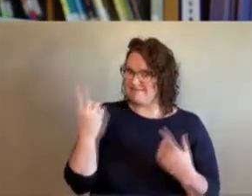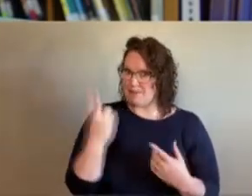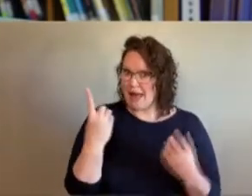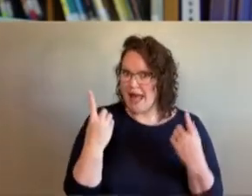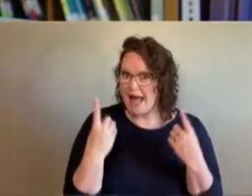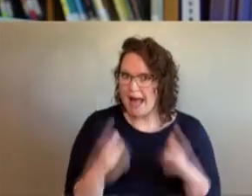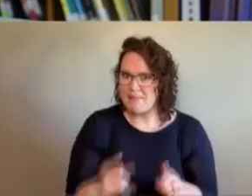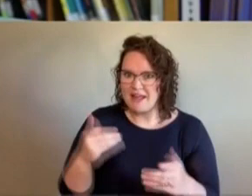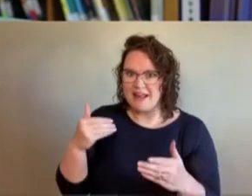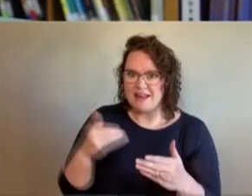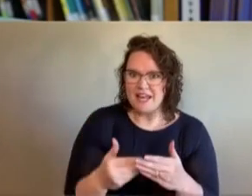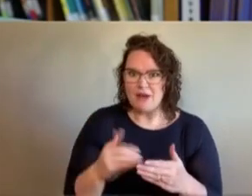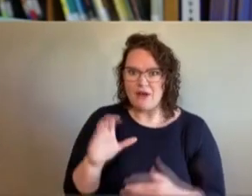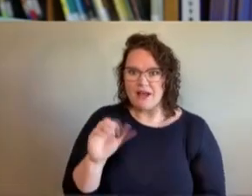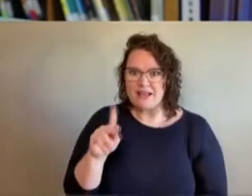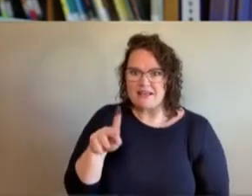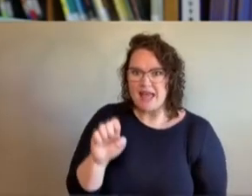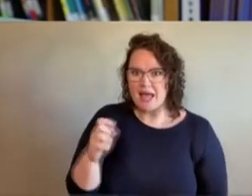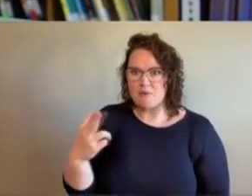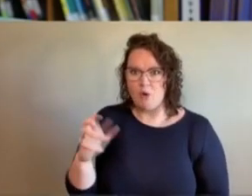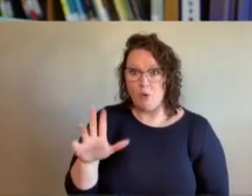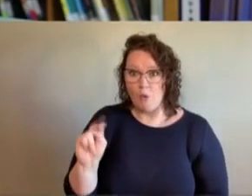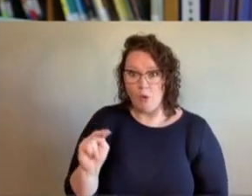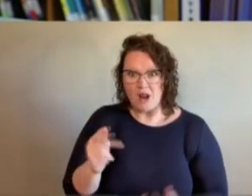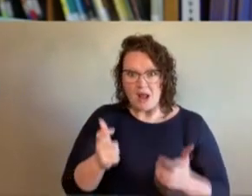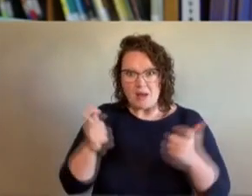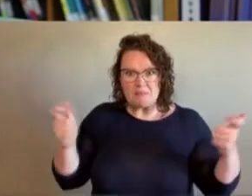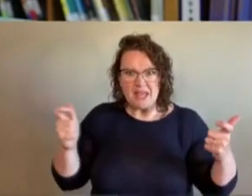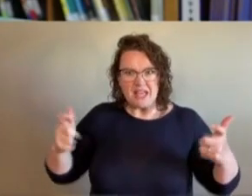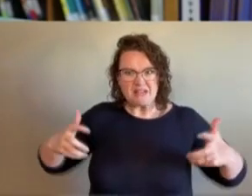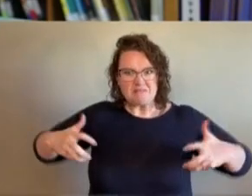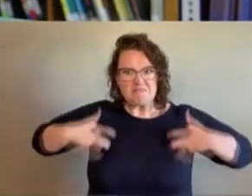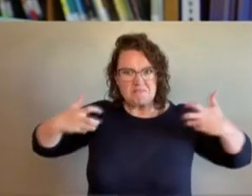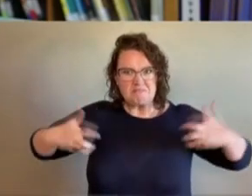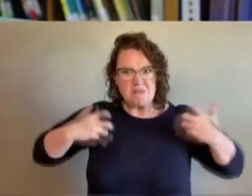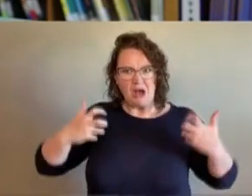lore. At age 12, things got hairy